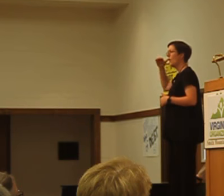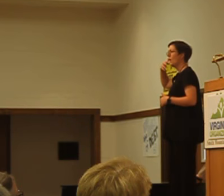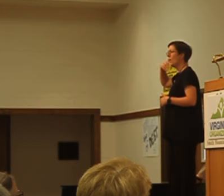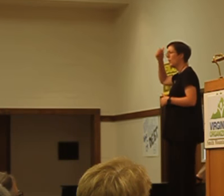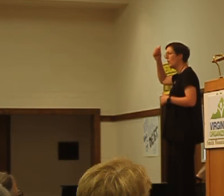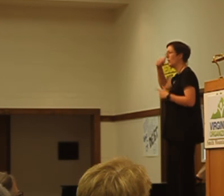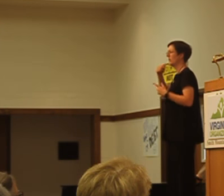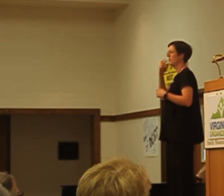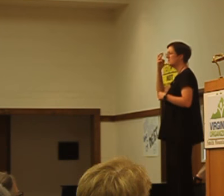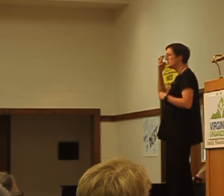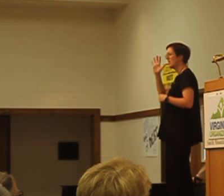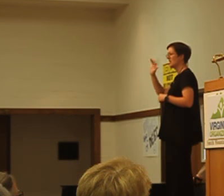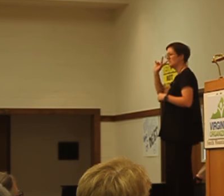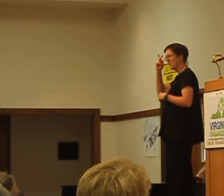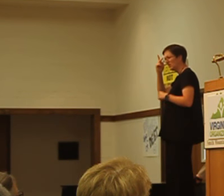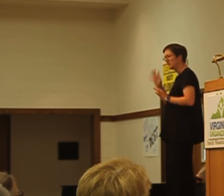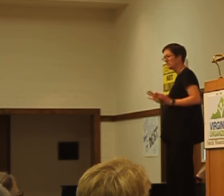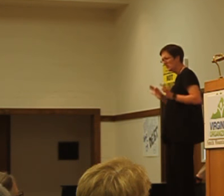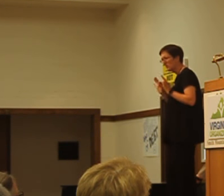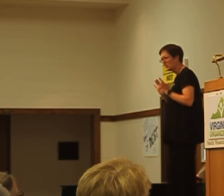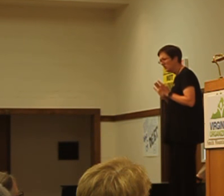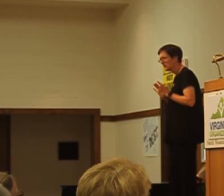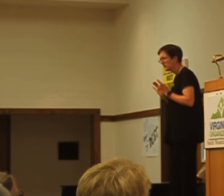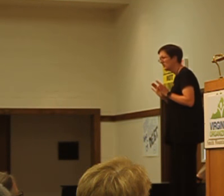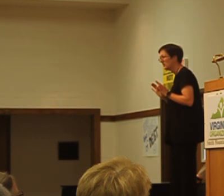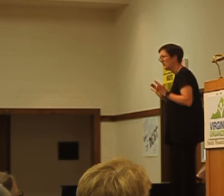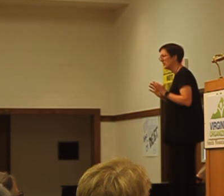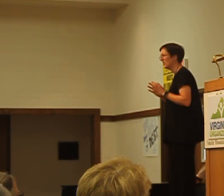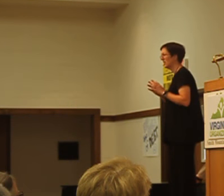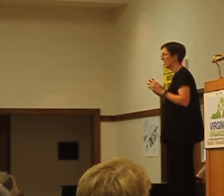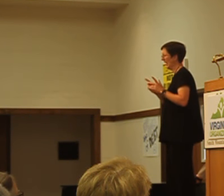and how important it is for who be in different office,